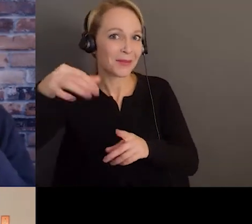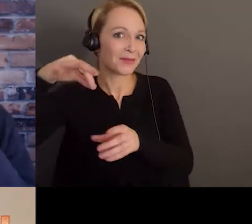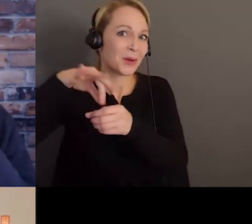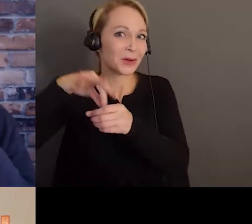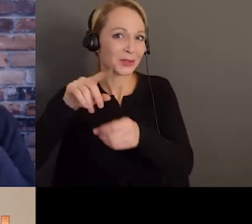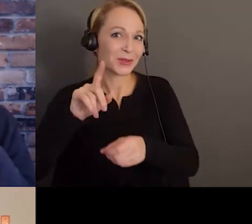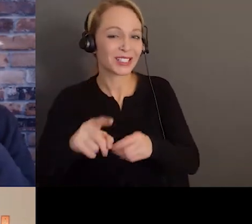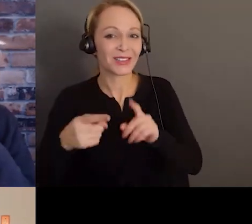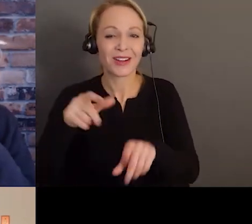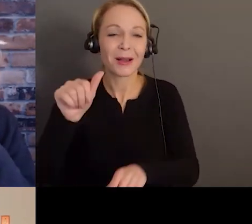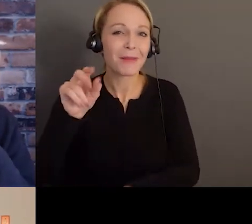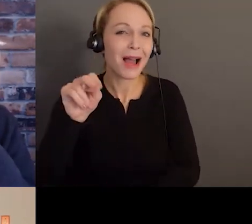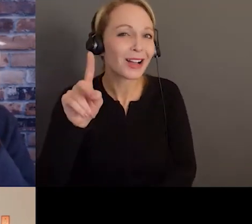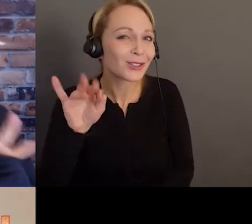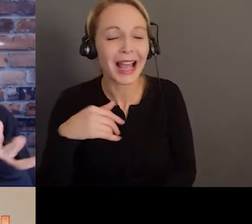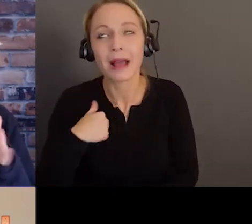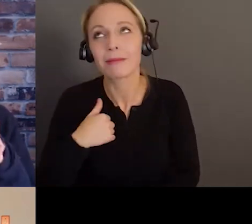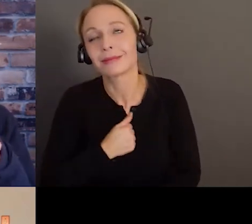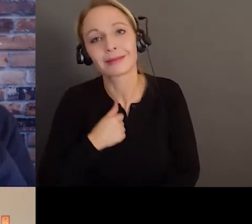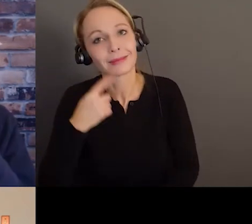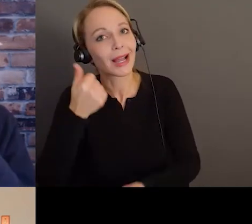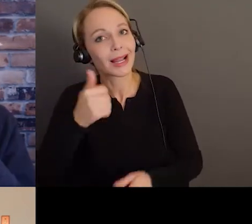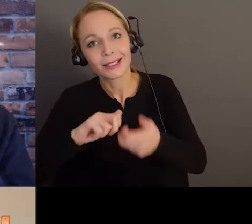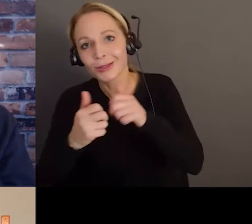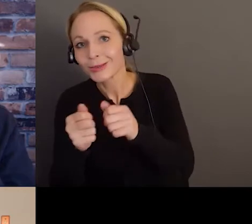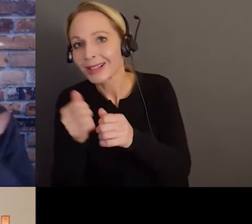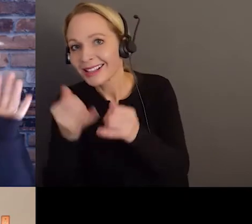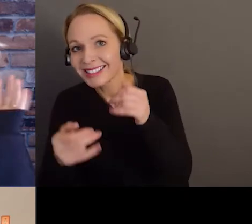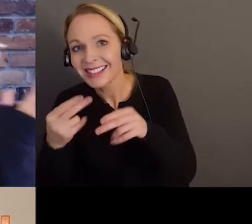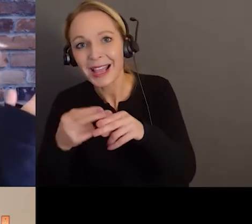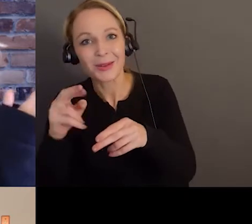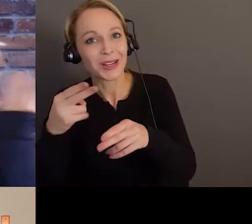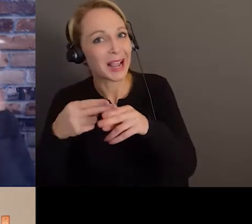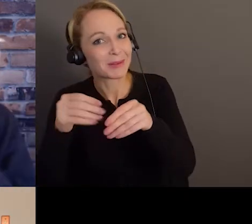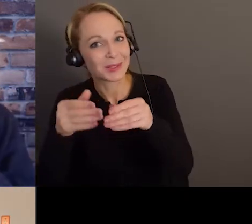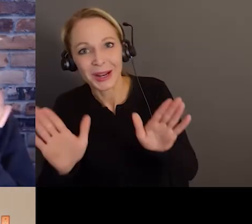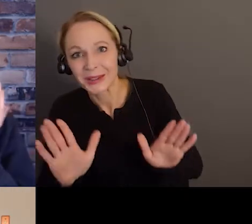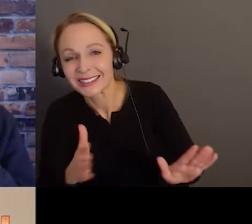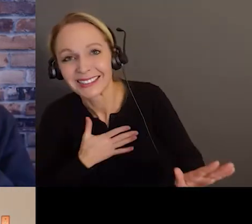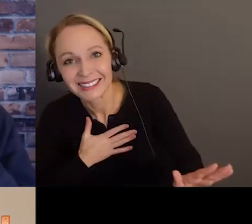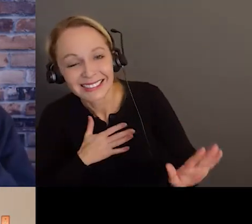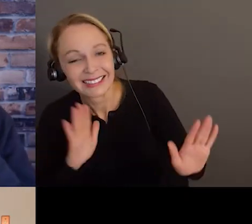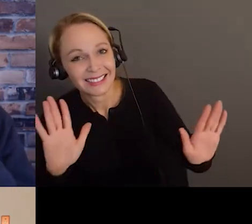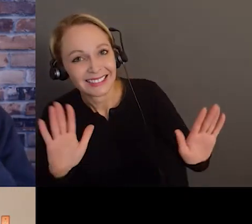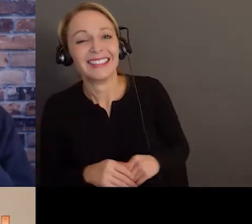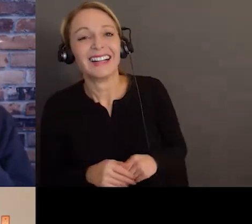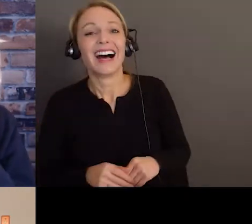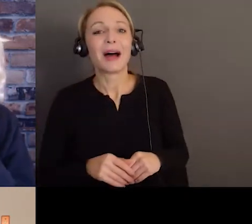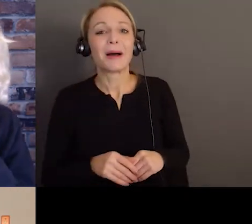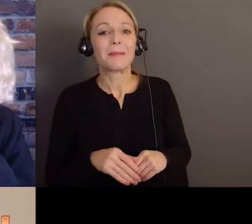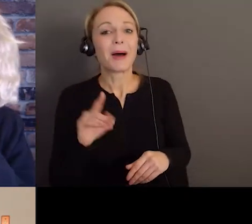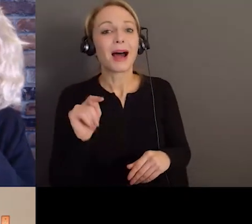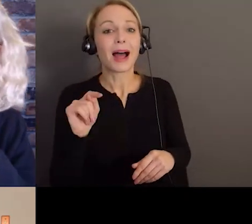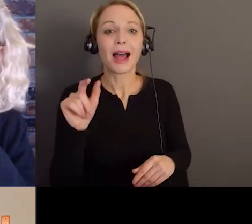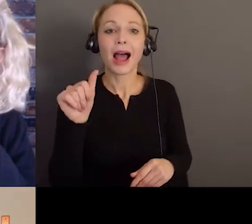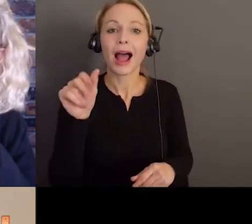APOLOGIZE WITH ANY ISSUES OF LAST NAMES, BUT ANDRÉ ASKS